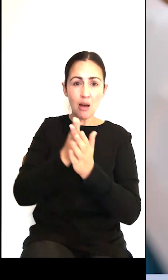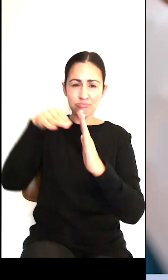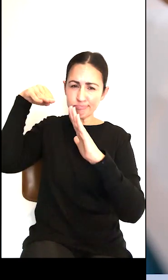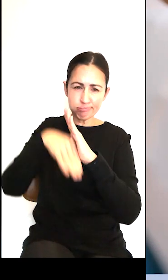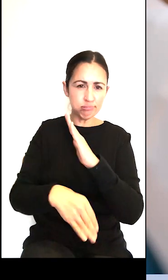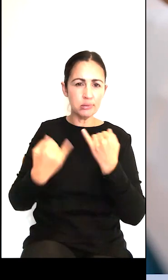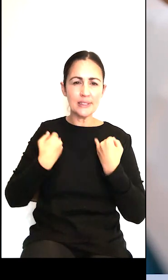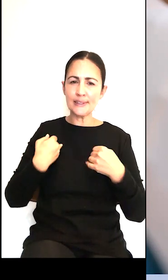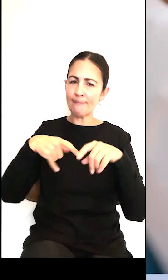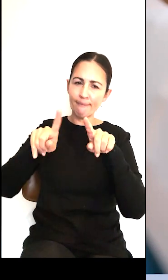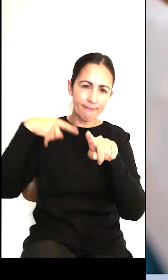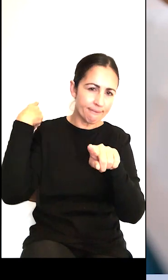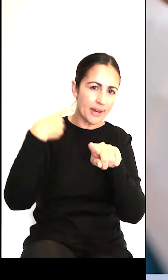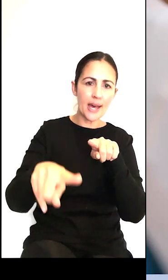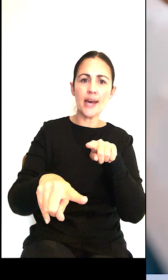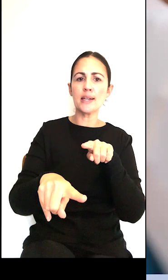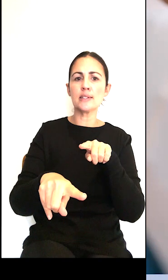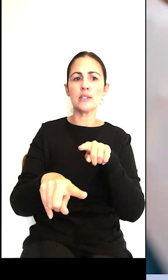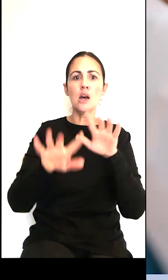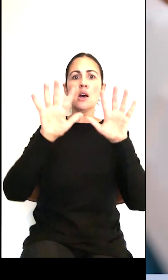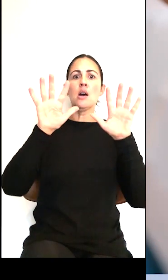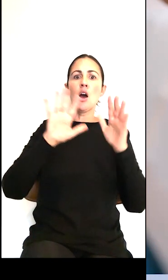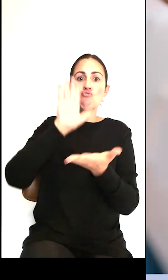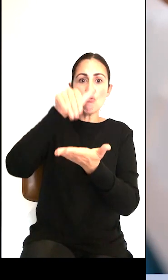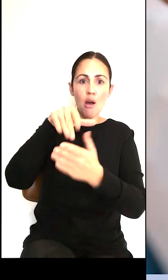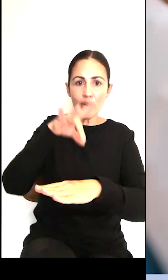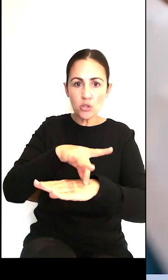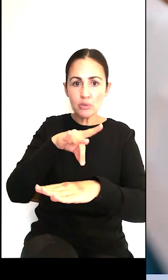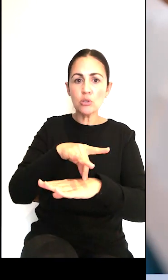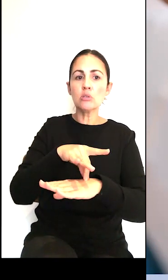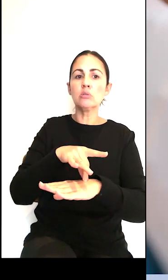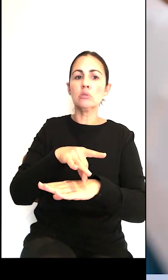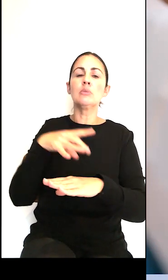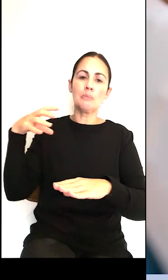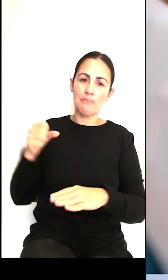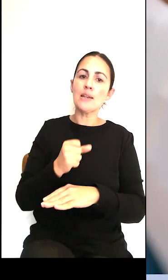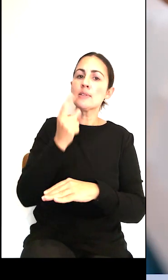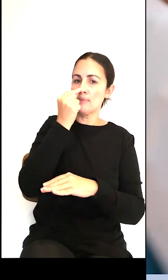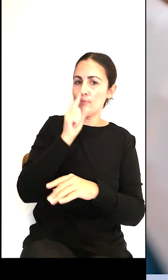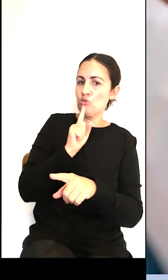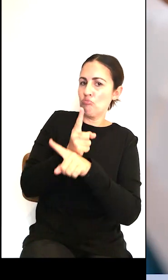carer's, ability to represent the person they love for is so important. So, thank you.